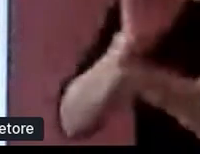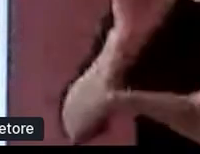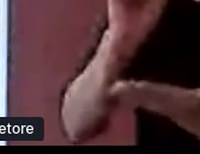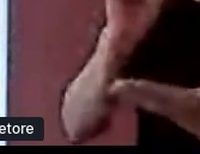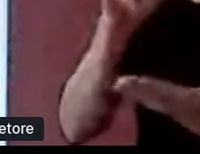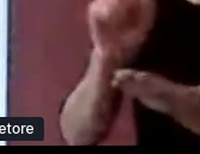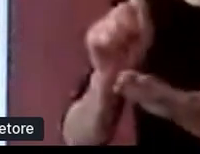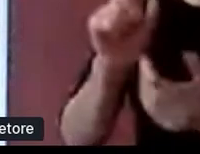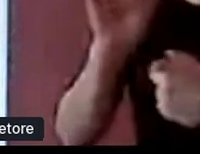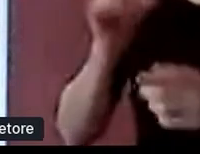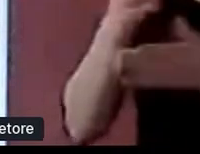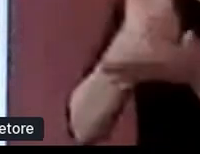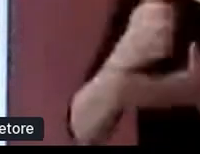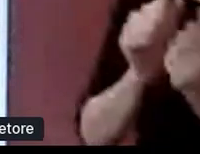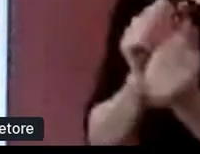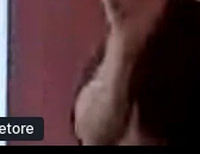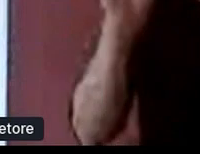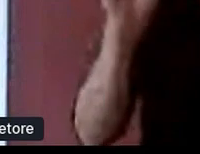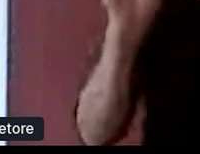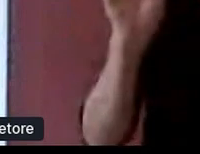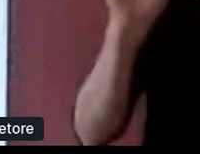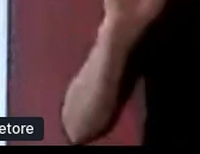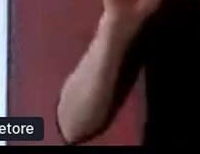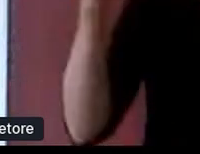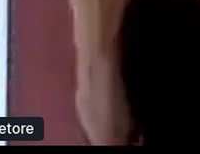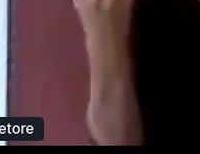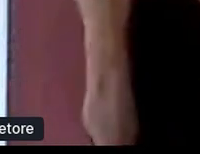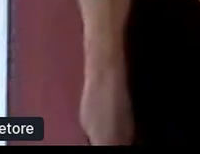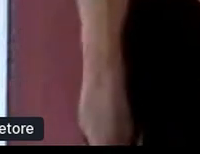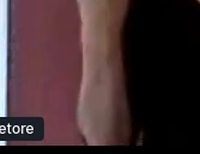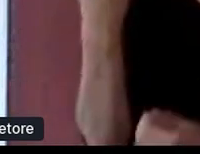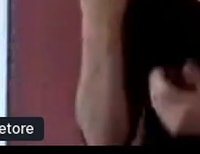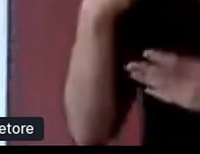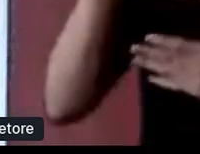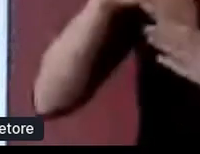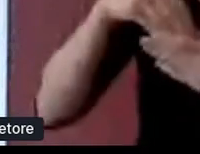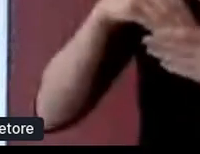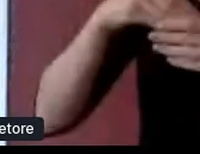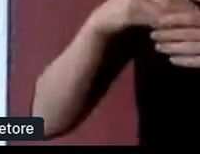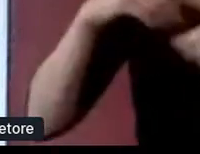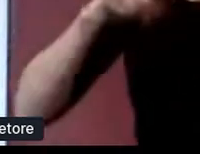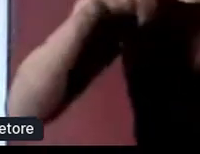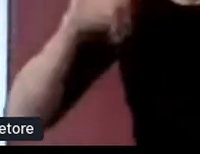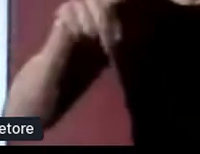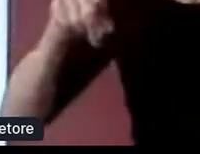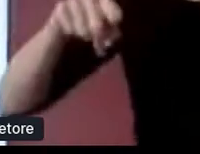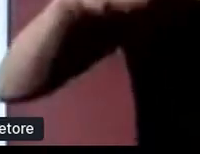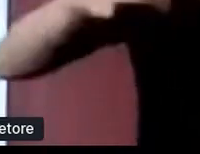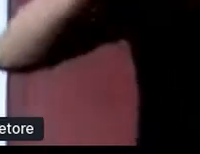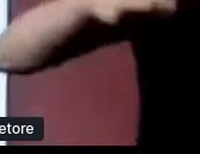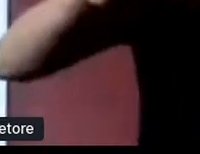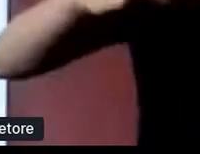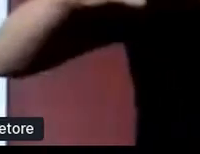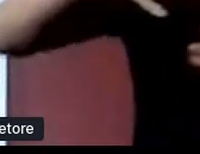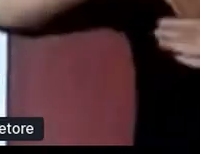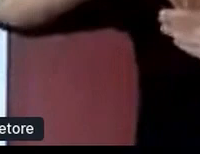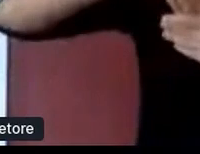Inclusion, and Justice, DEIJ. Willard has launched programs for new employees of color,